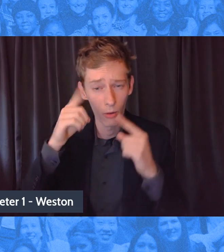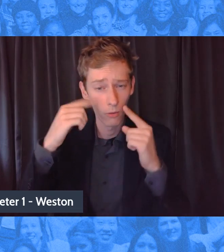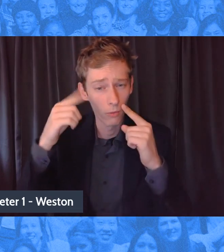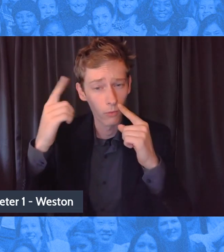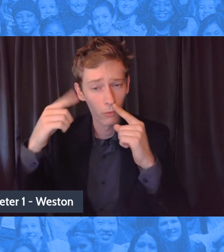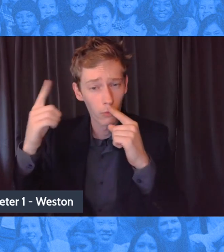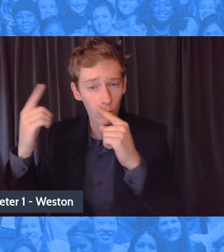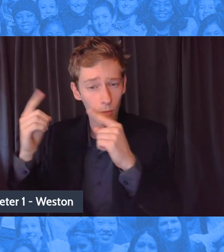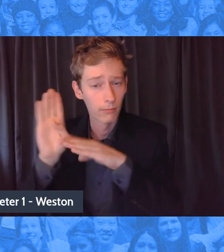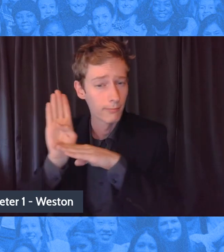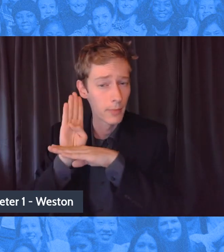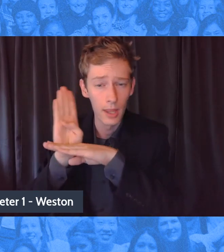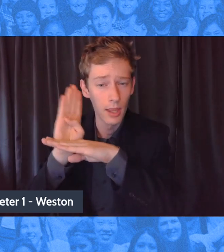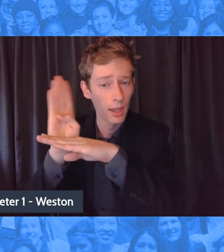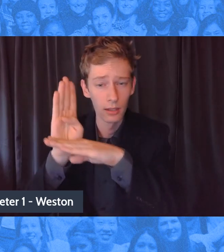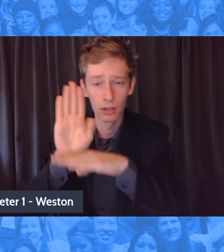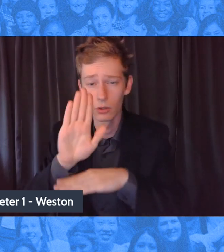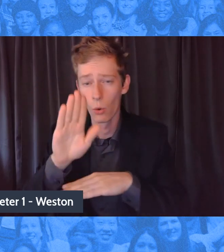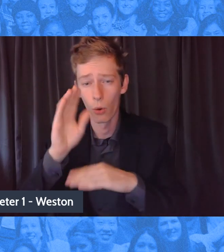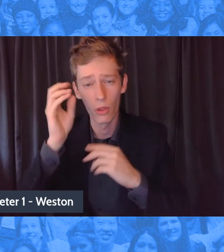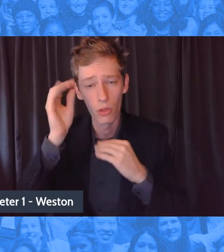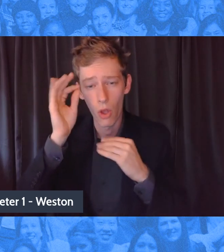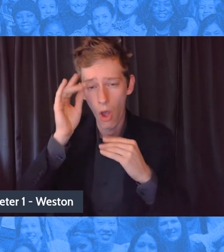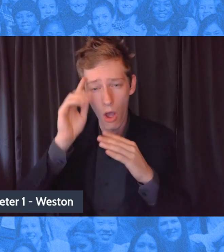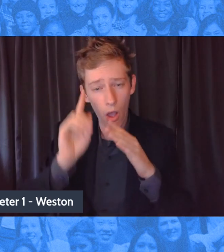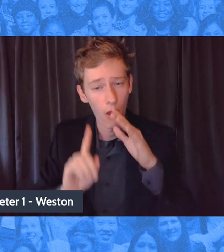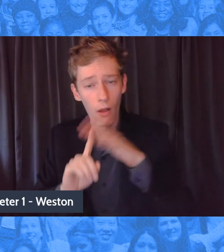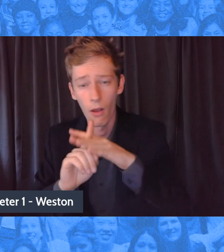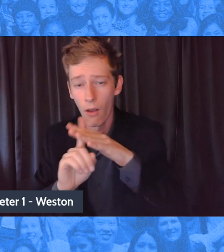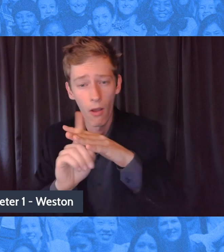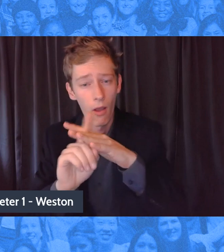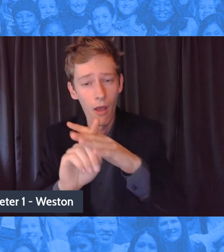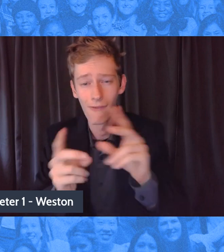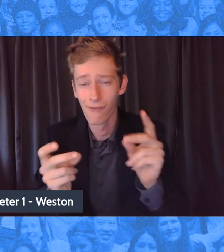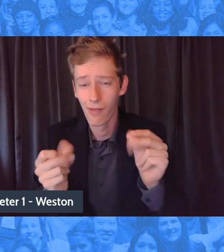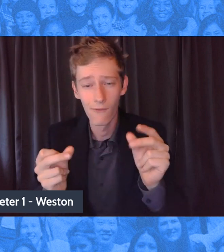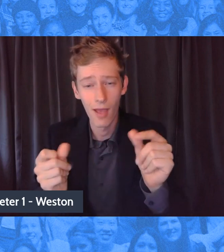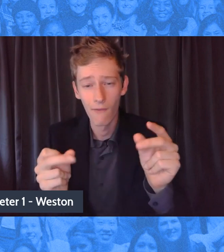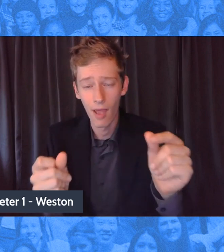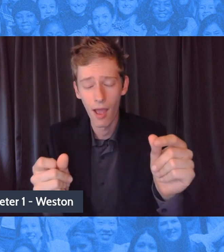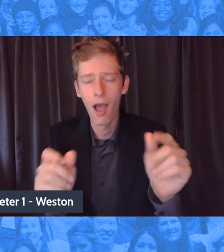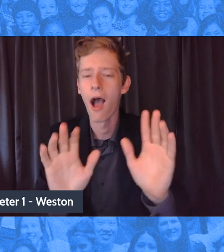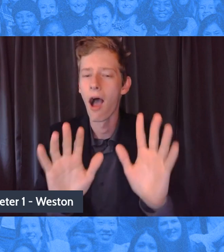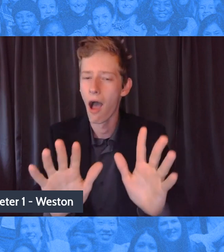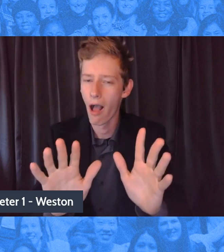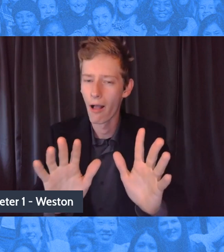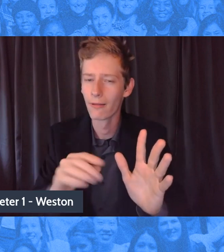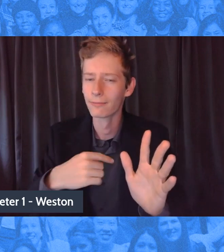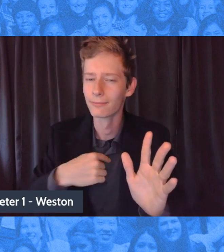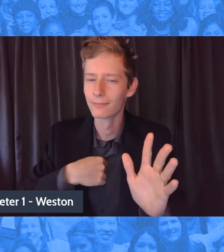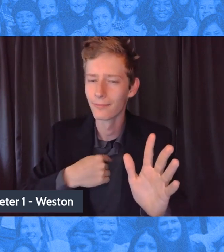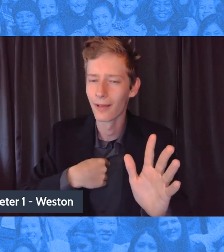that your thoughts are coming quickly, I invite you to imagine that your breath